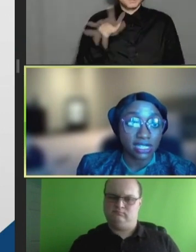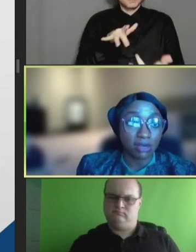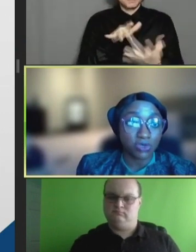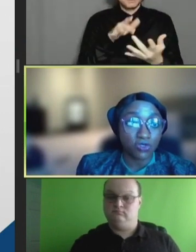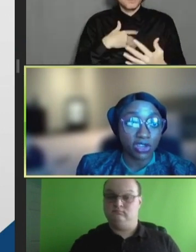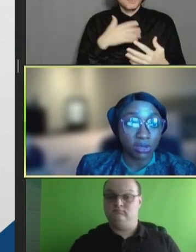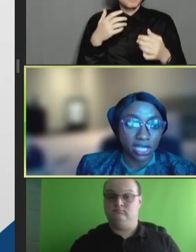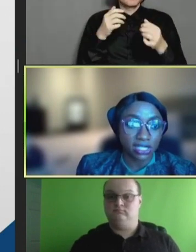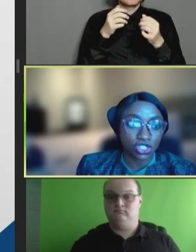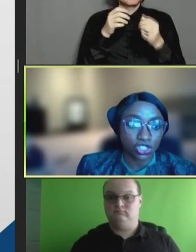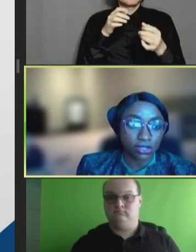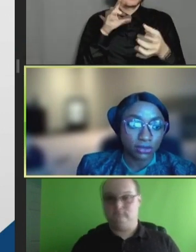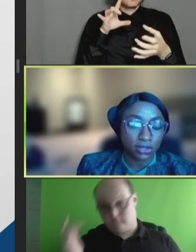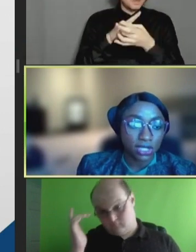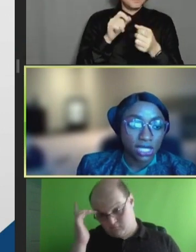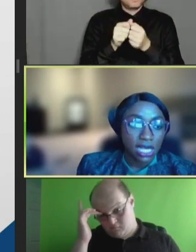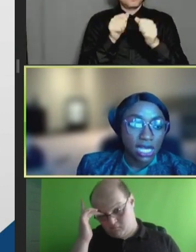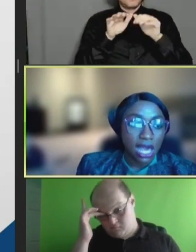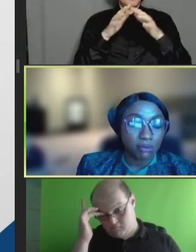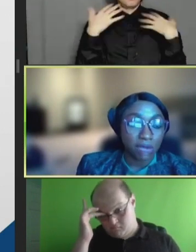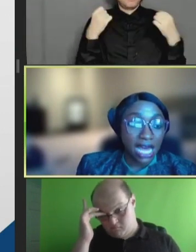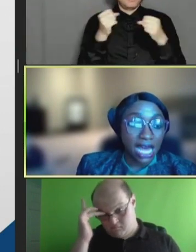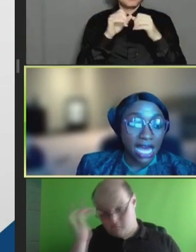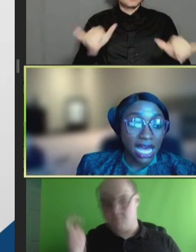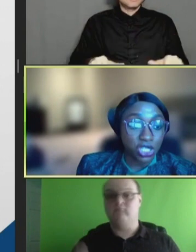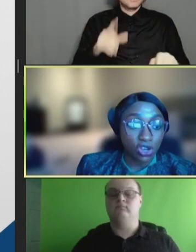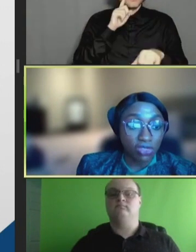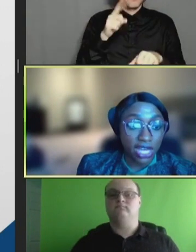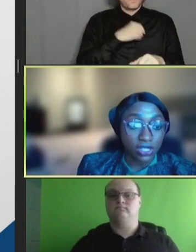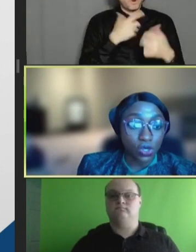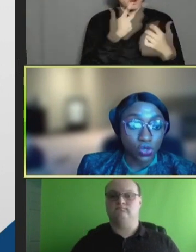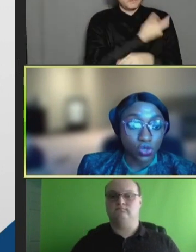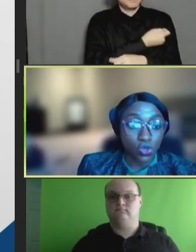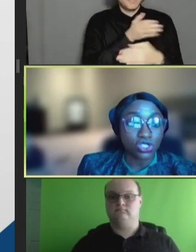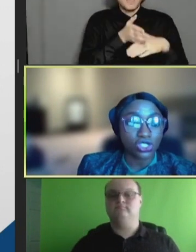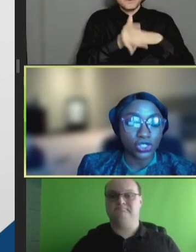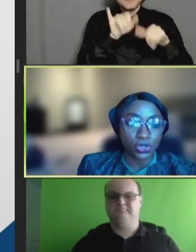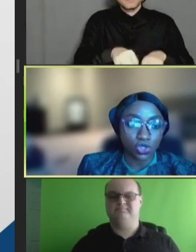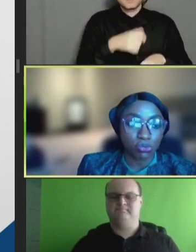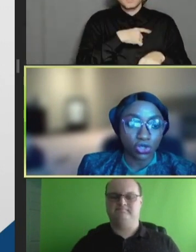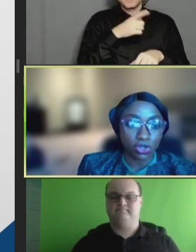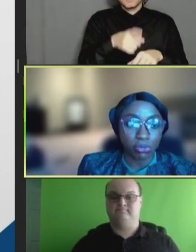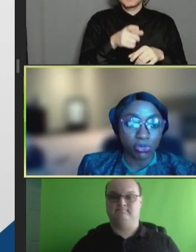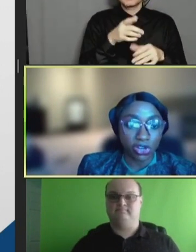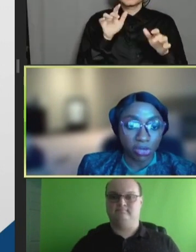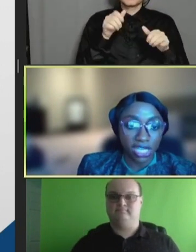system for immunization. And lastly, and beyond that is also to continue to support the broader